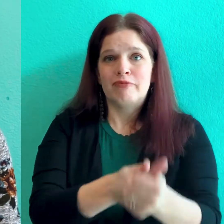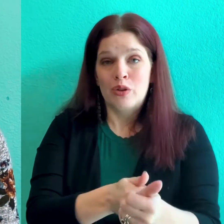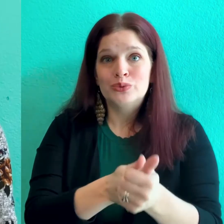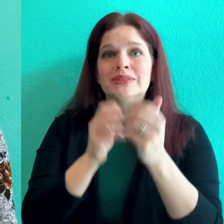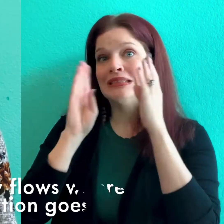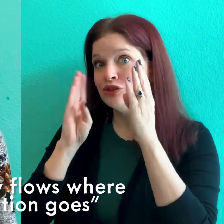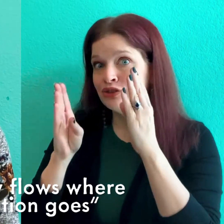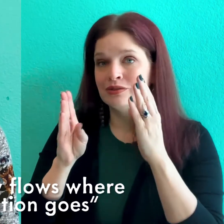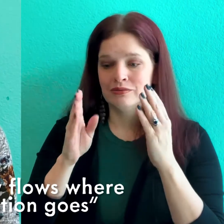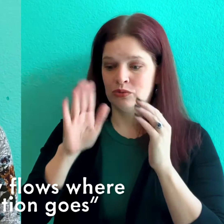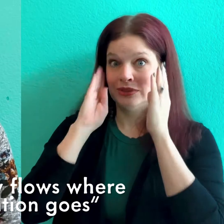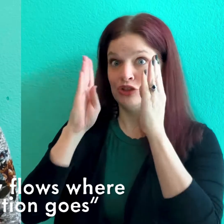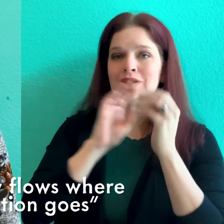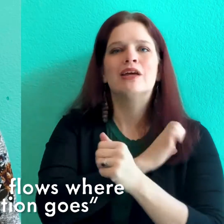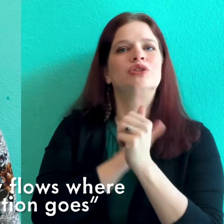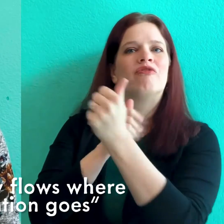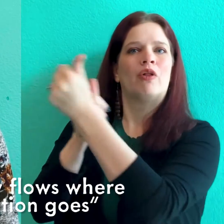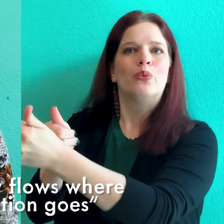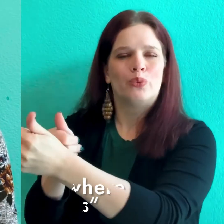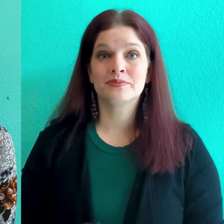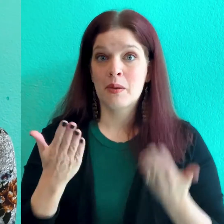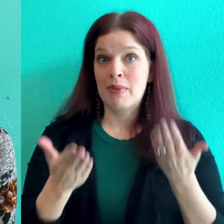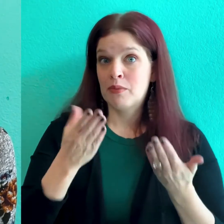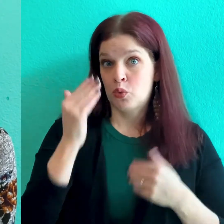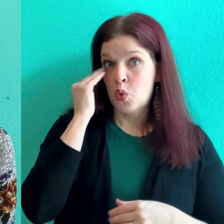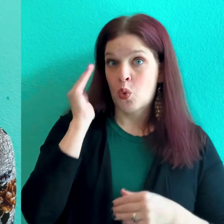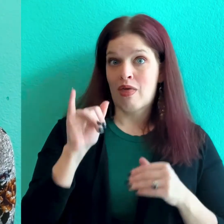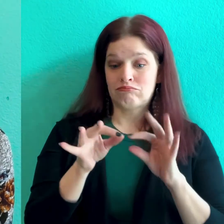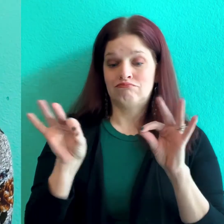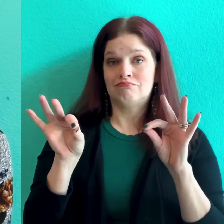Energy flows where attention goes. You may have heard that phrase before.